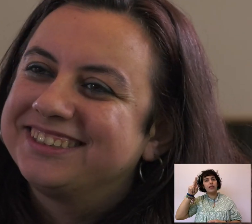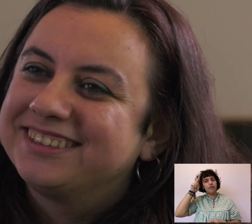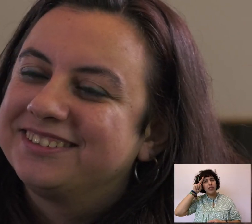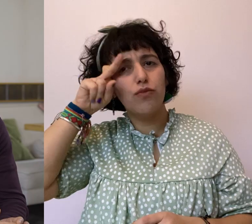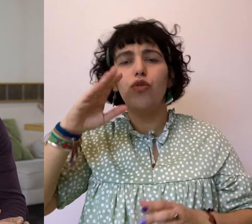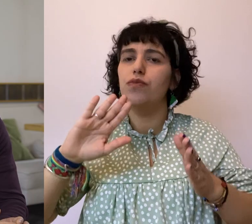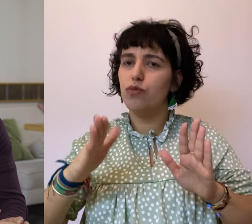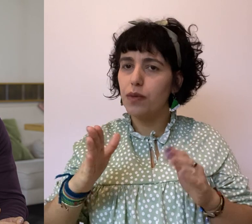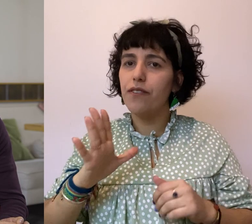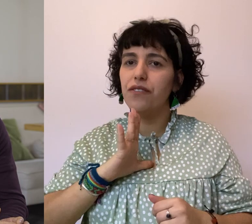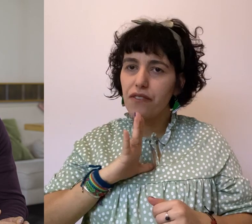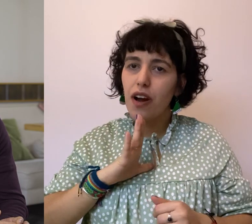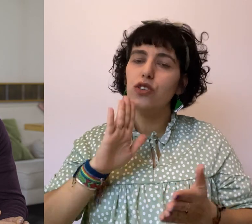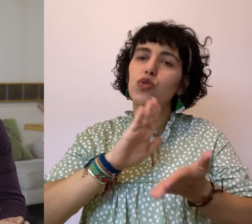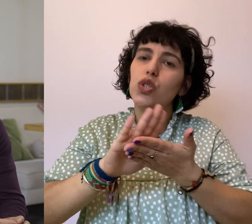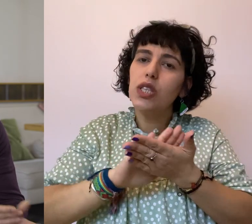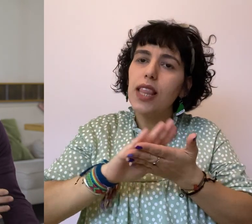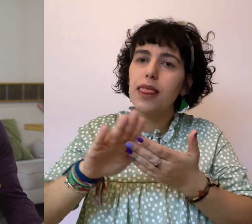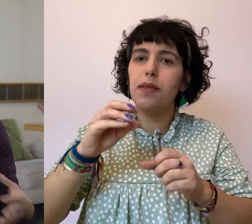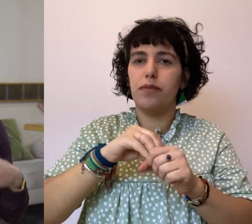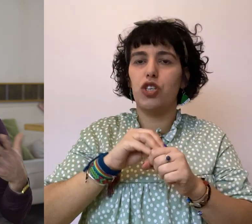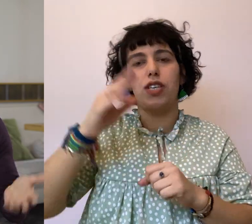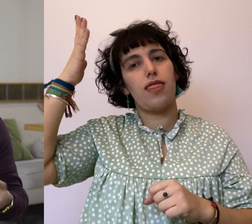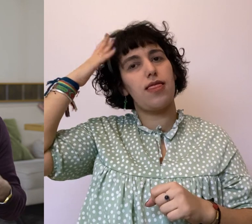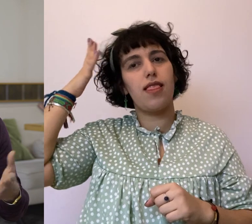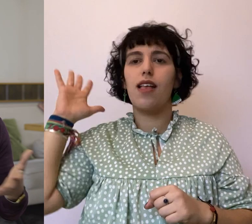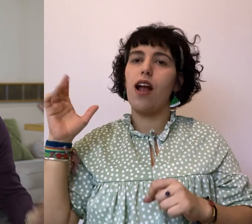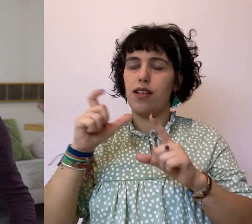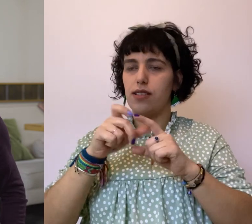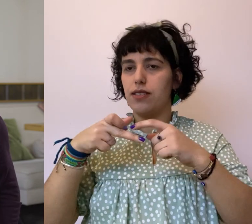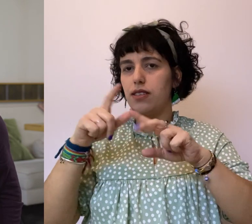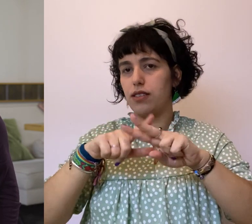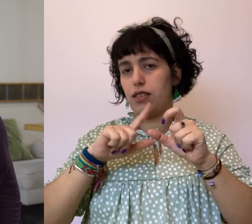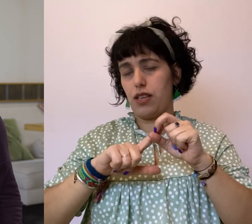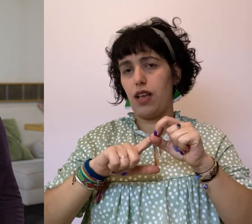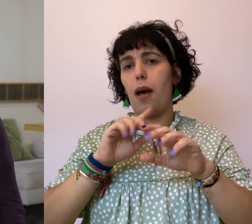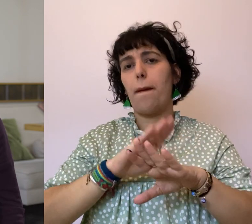With this character, I myself have actually treated my psychological crises.